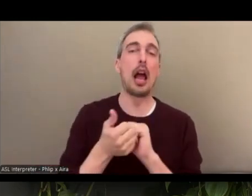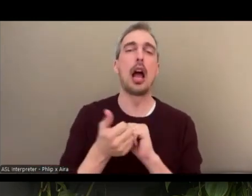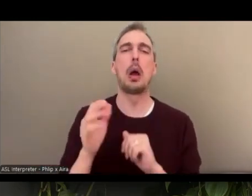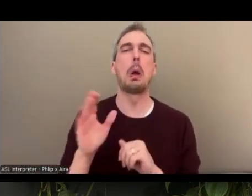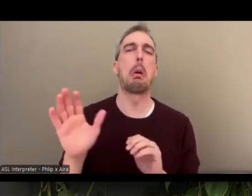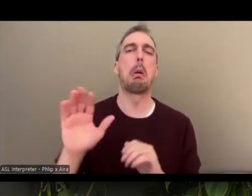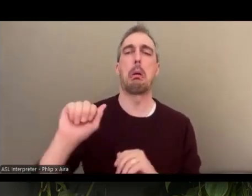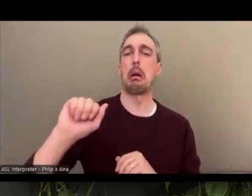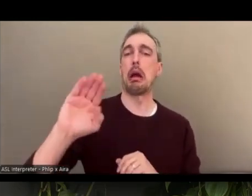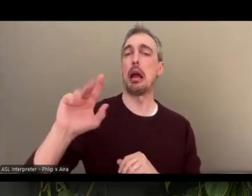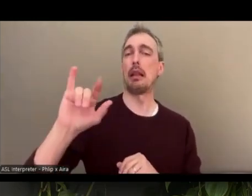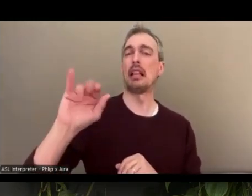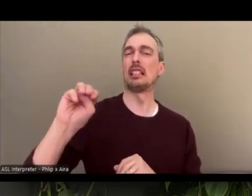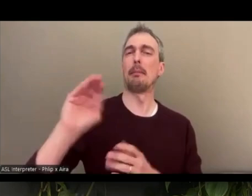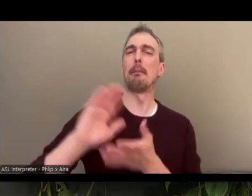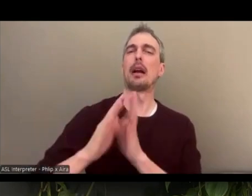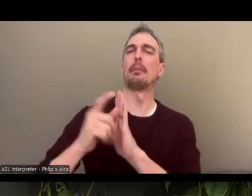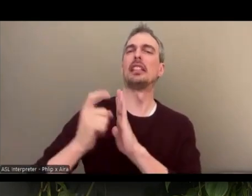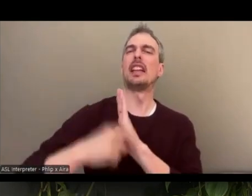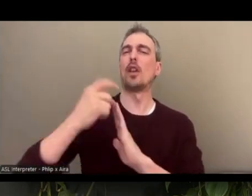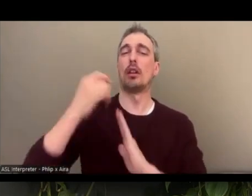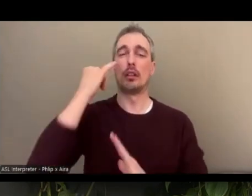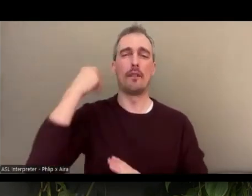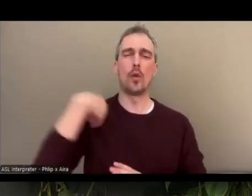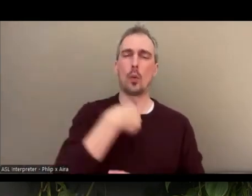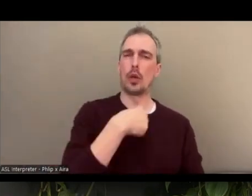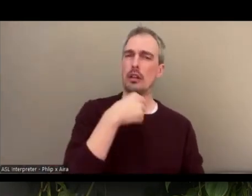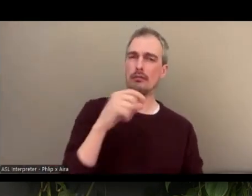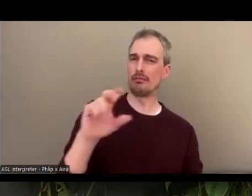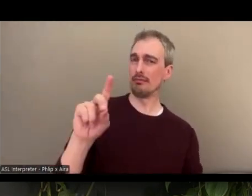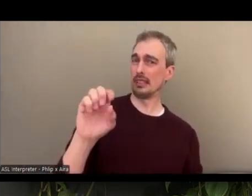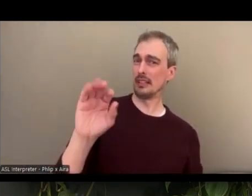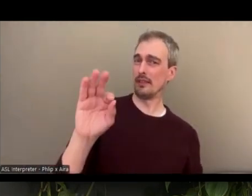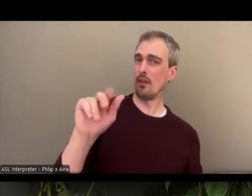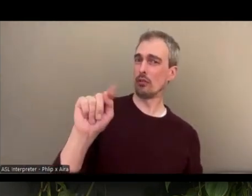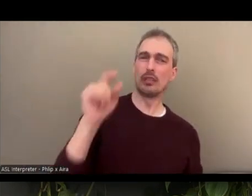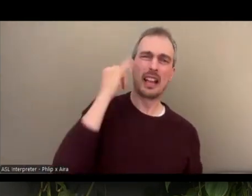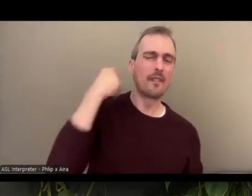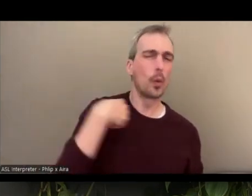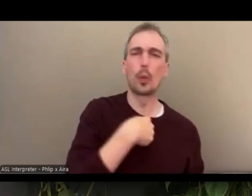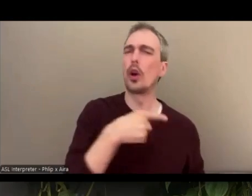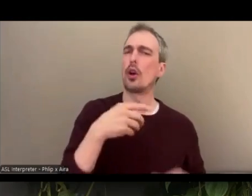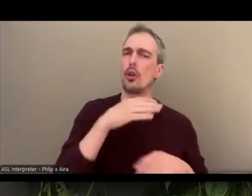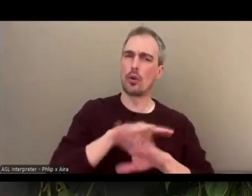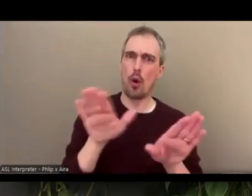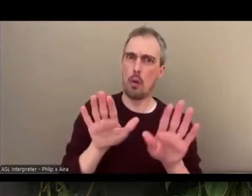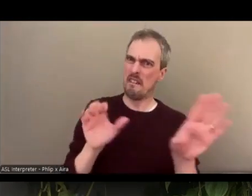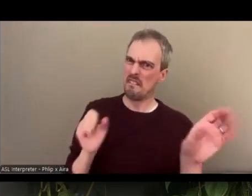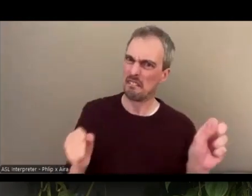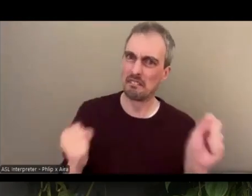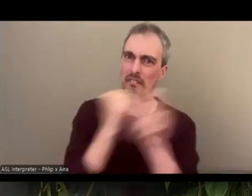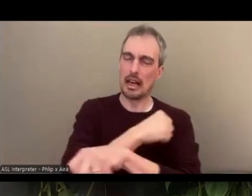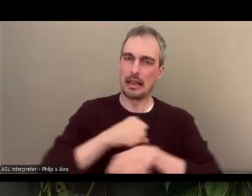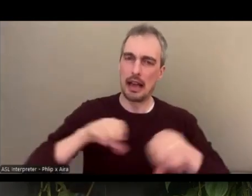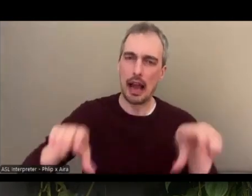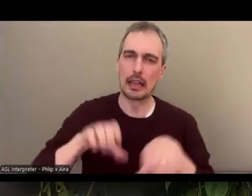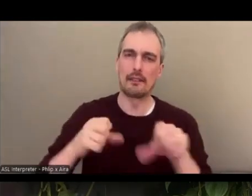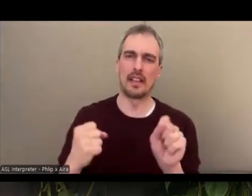So in that article, EJ argues that our tools in many cases reinforce ableism itself. But how, exactly?